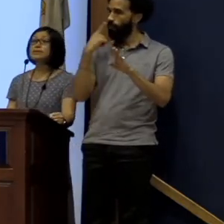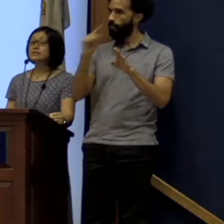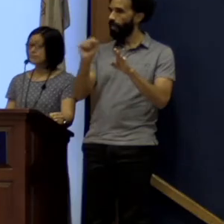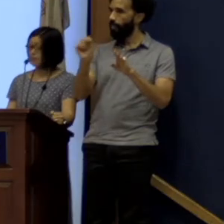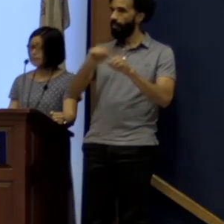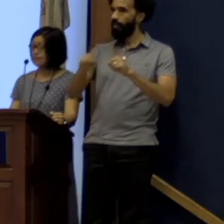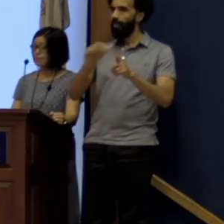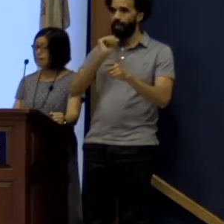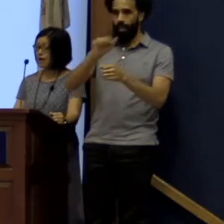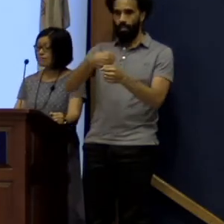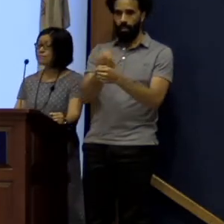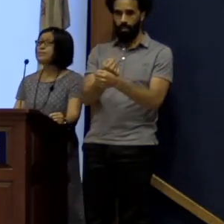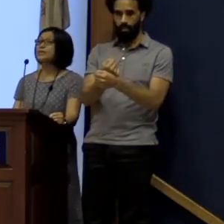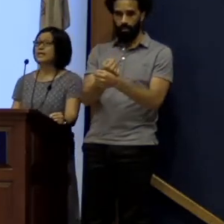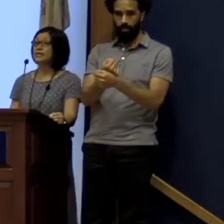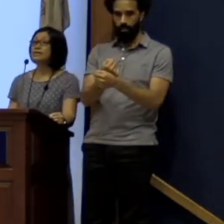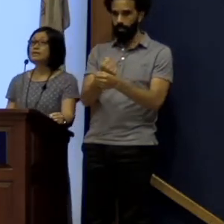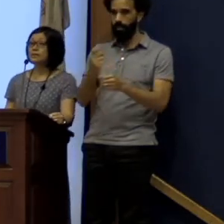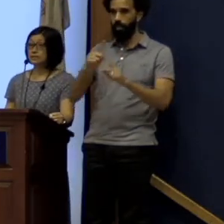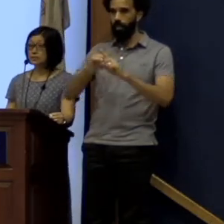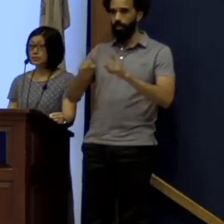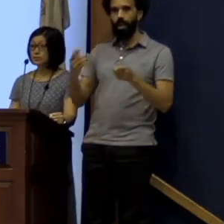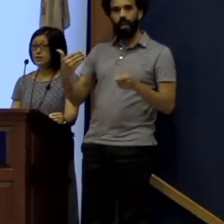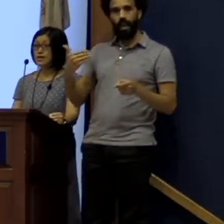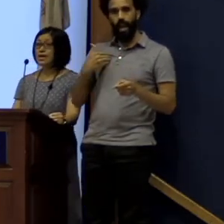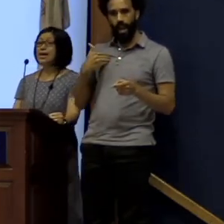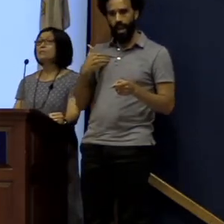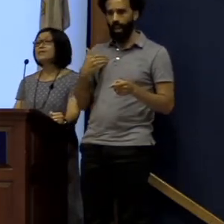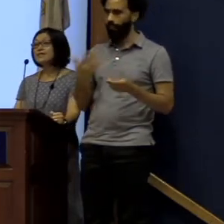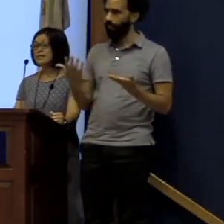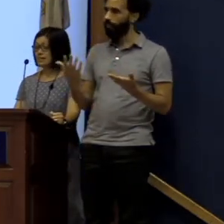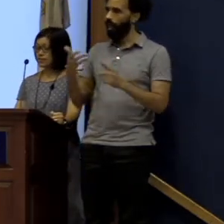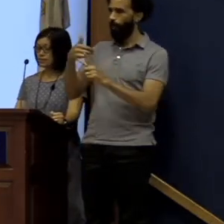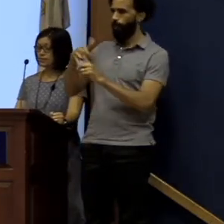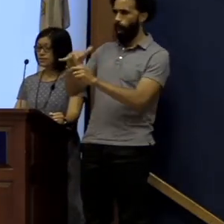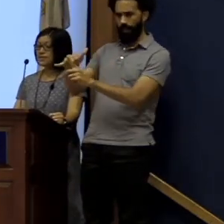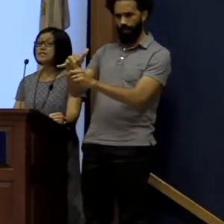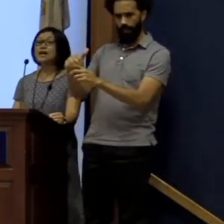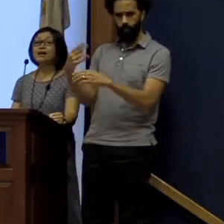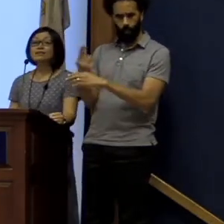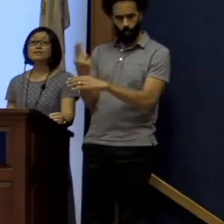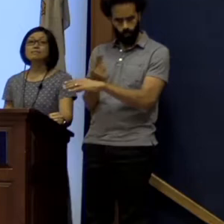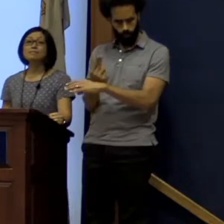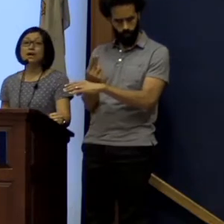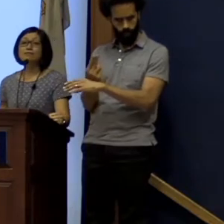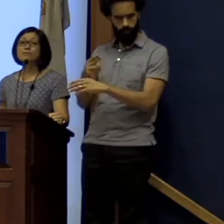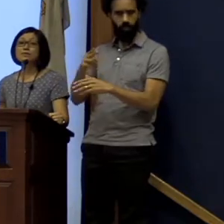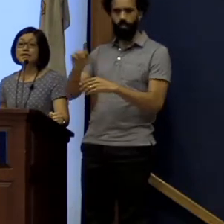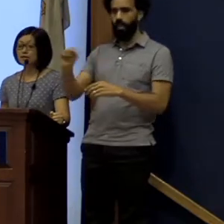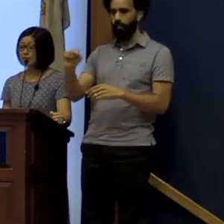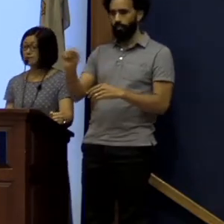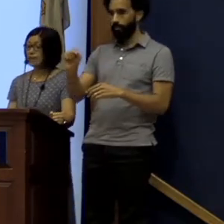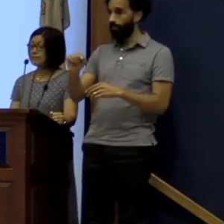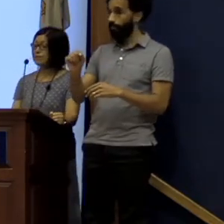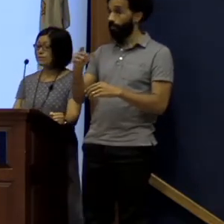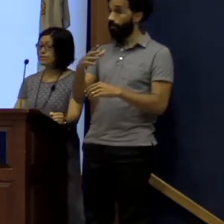specifically bathroom bullying was an issue and within that issue the targeted bathroom bullying of Hispanic voice was